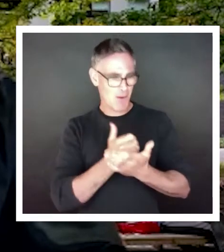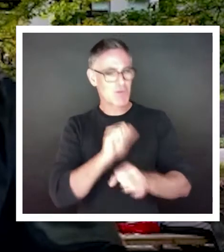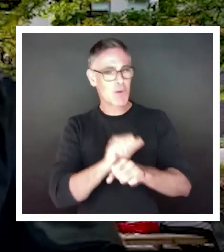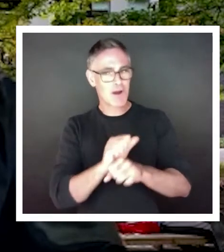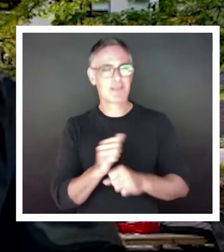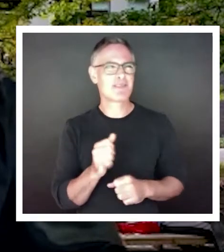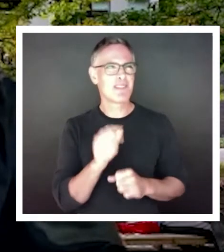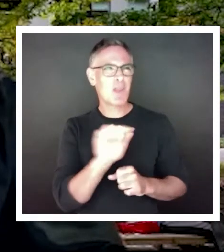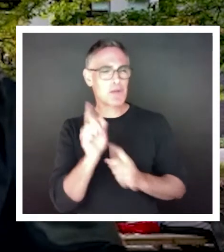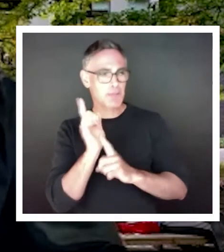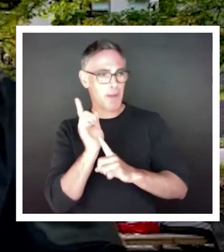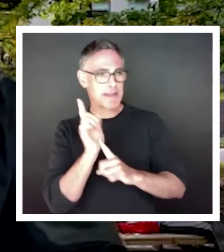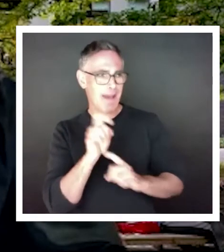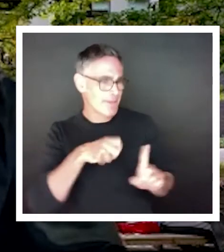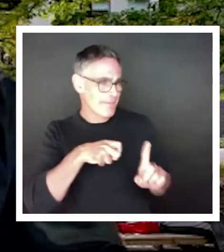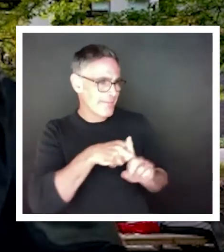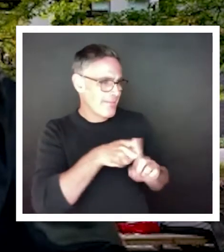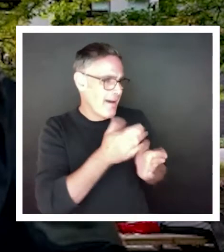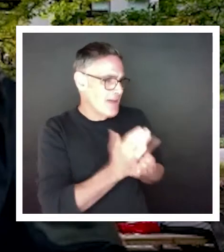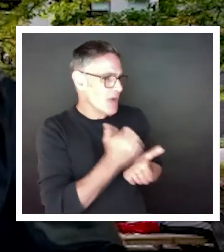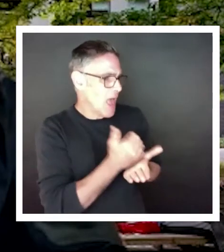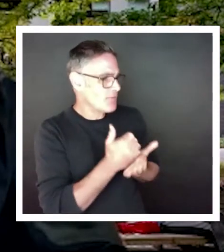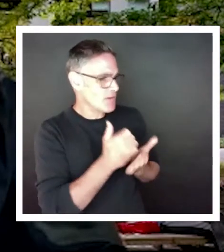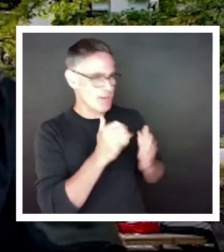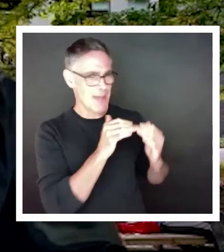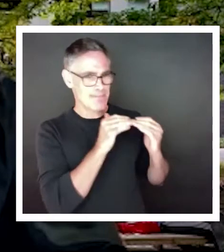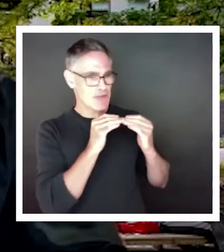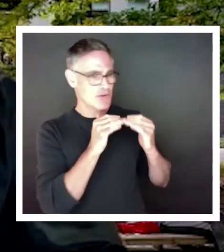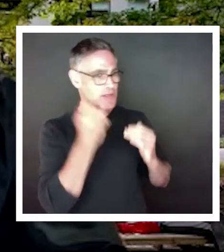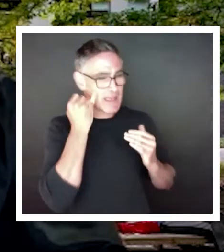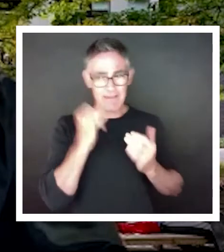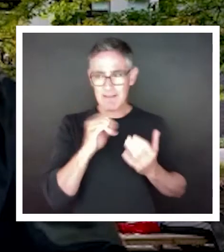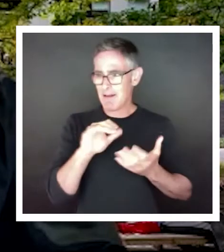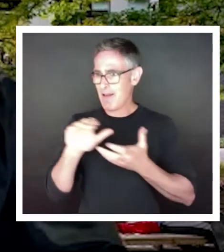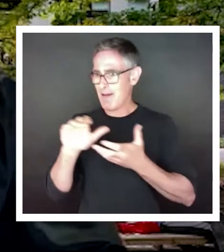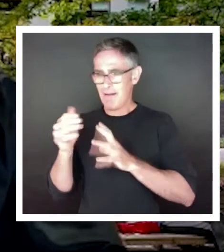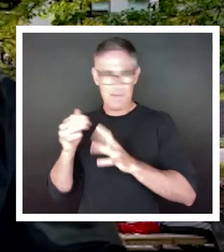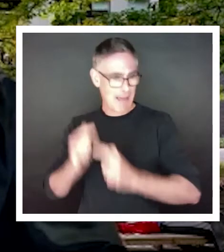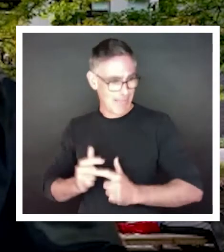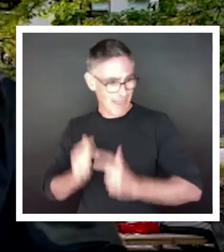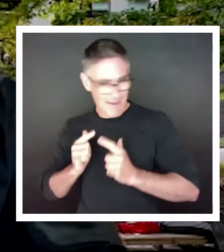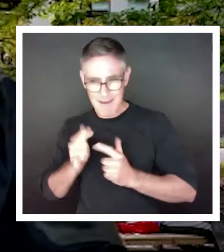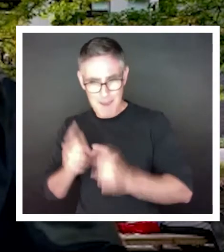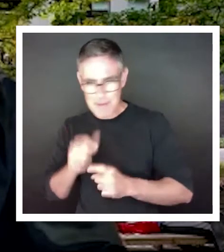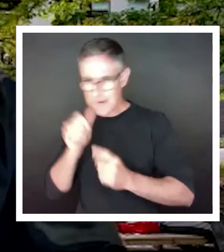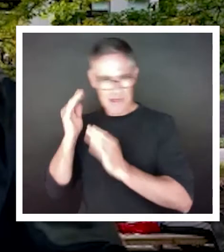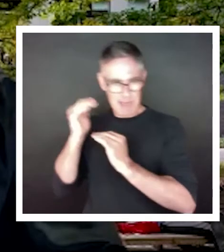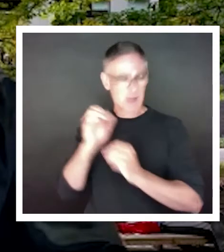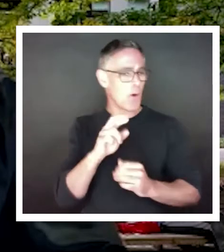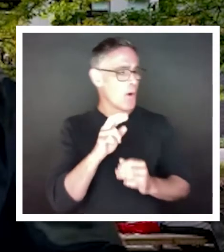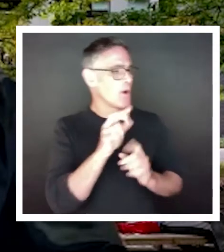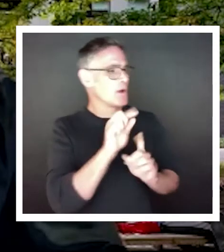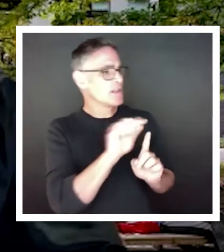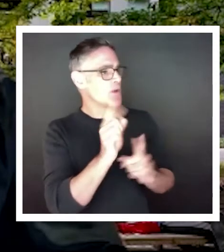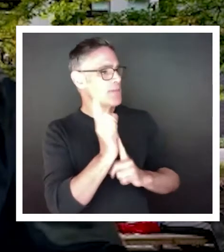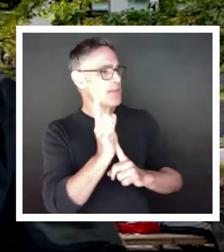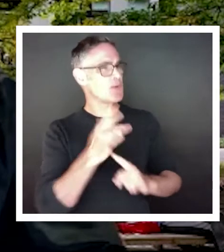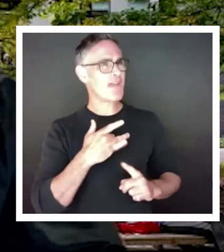in my peers when unexpected changes in my life occurred. And the moments where I felt so lost about where life would take me.